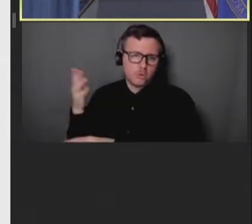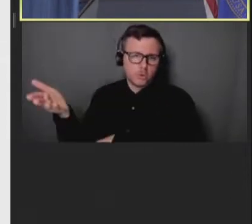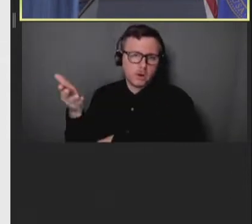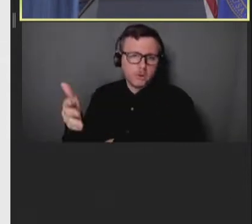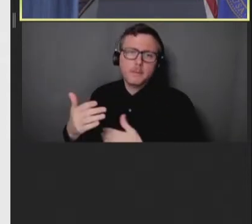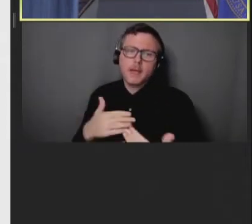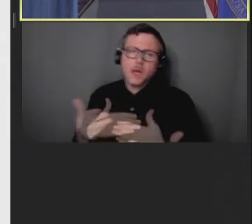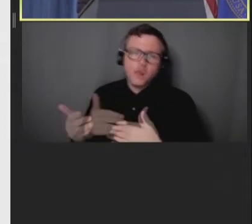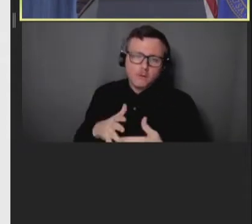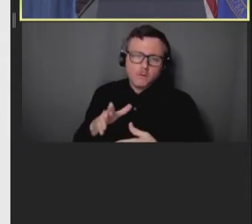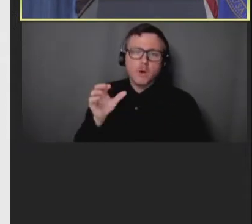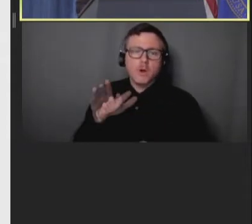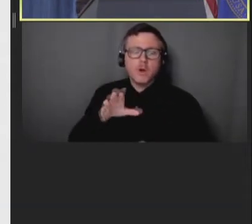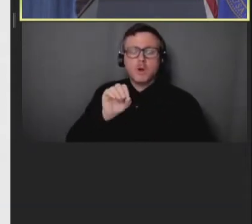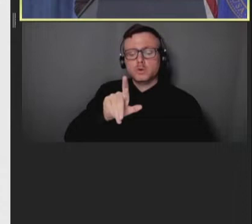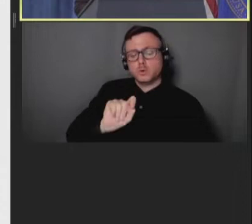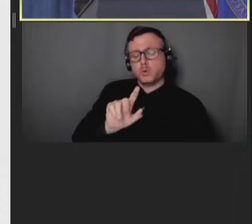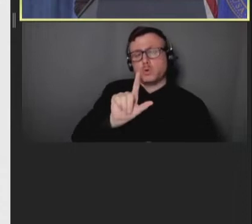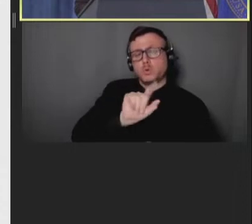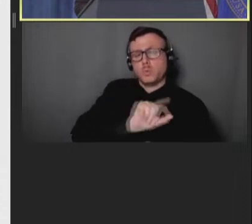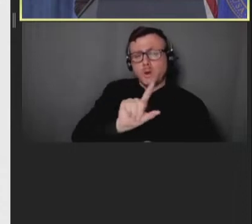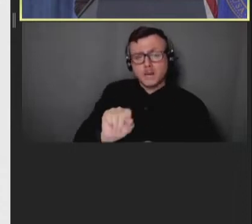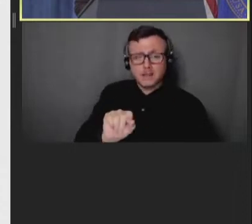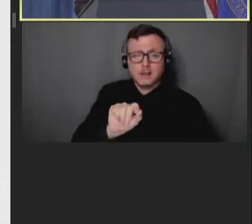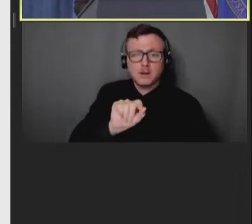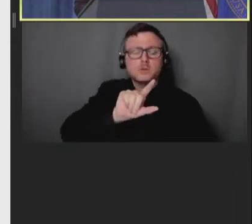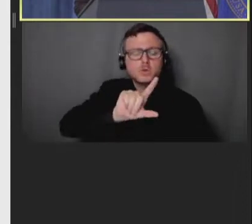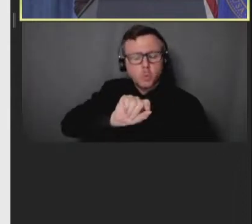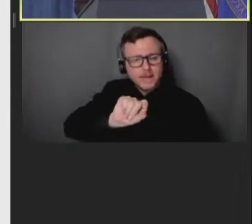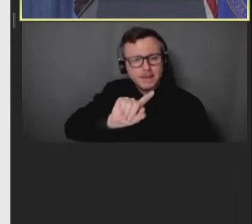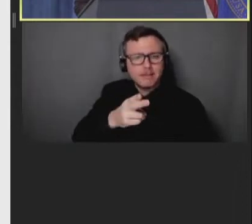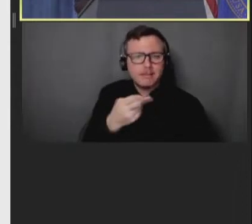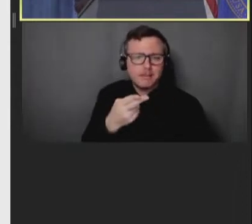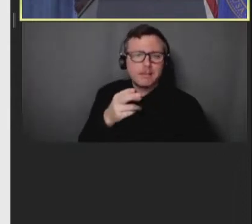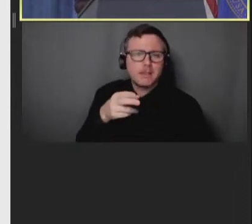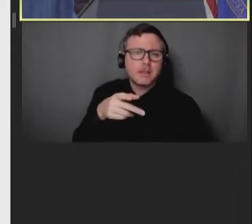through the initial stages of this vaccine. What I'm going to touch on now is a substudy